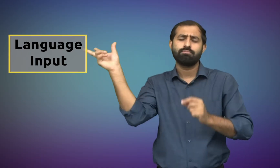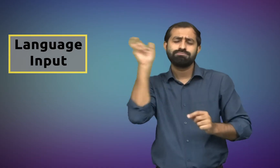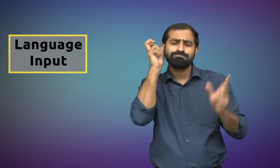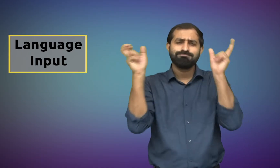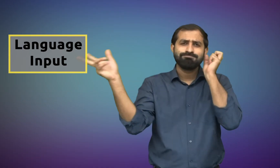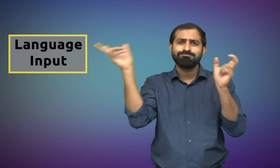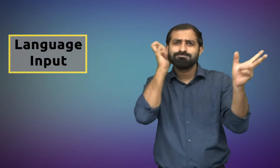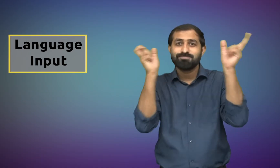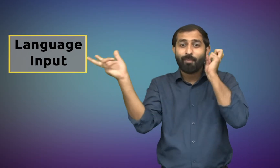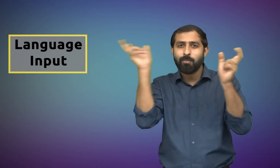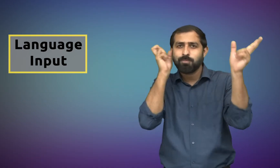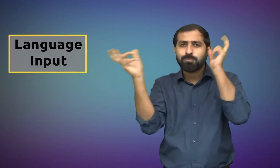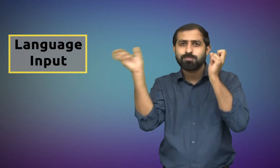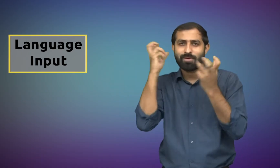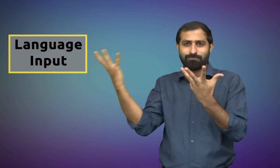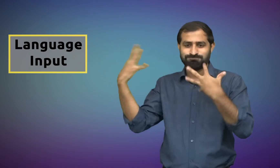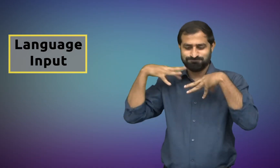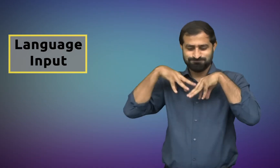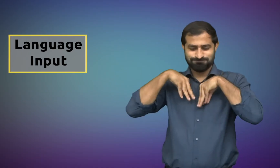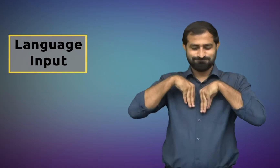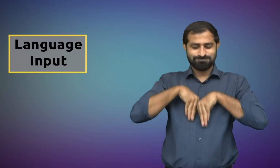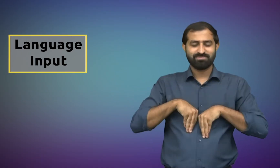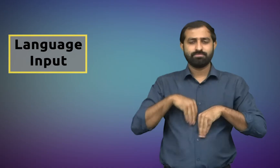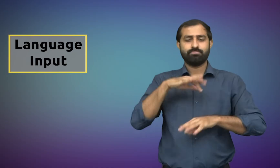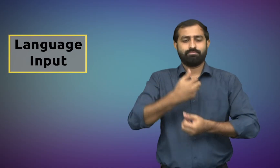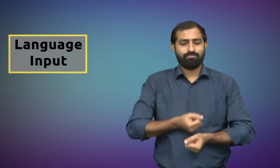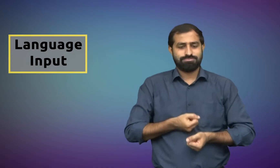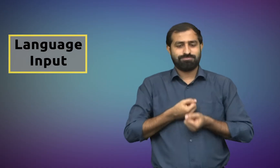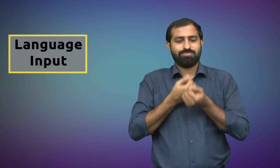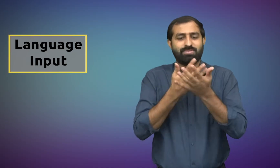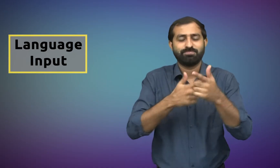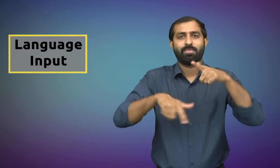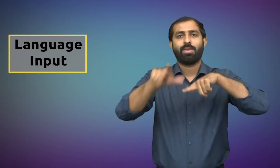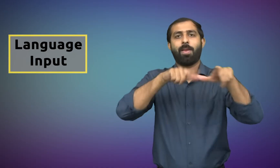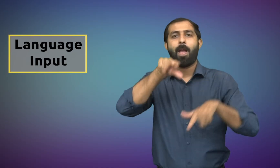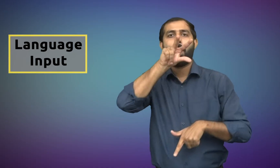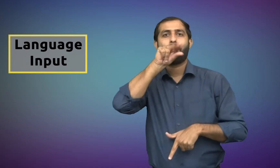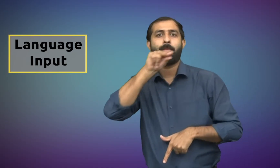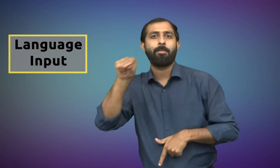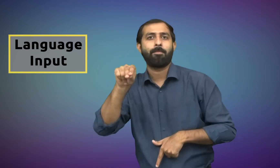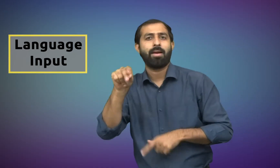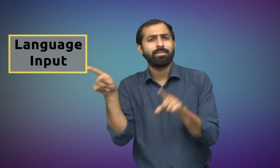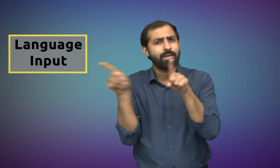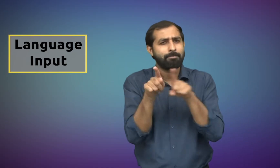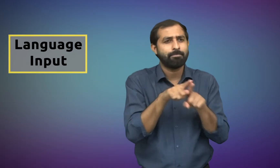By simply getting the language input the child further starts expressing in that spoken language.